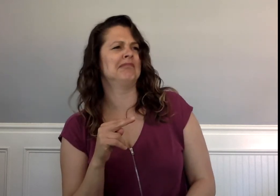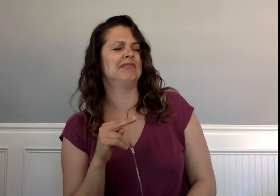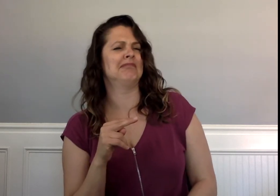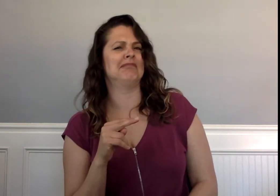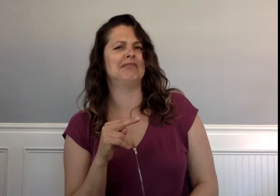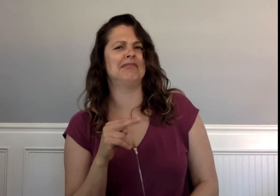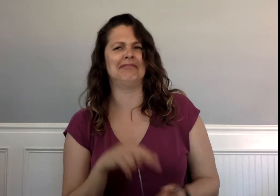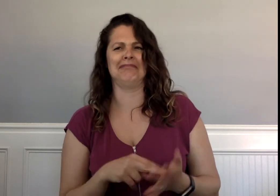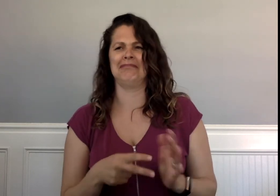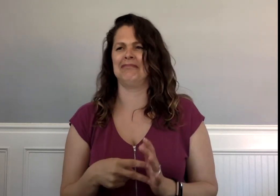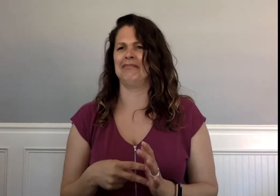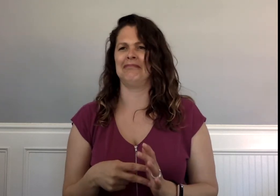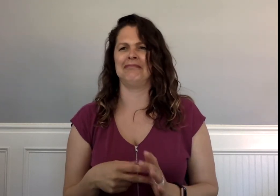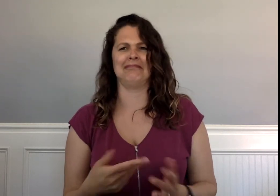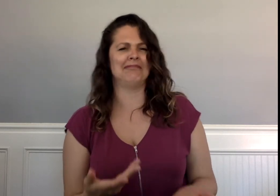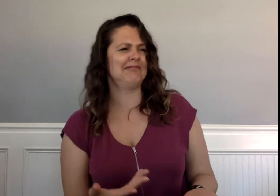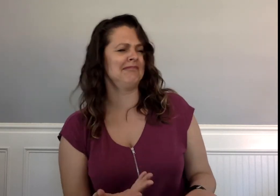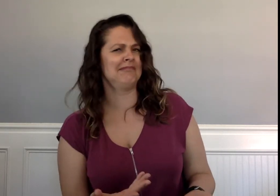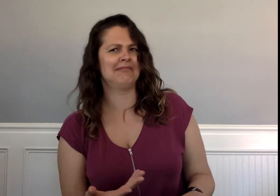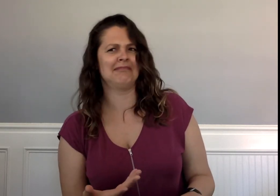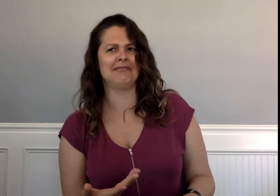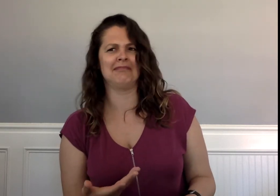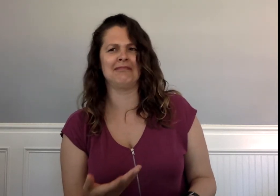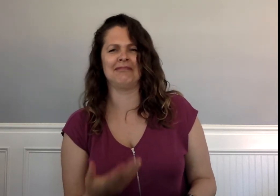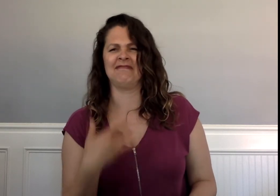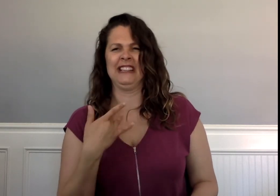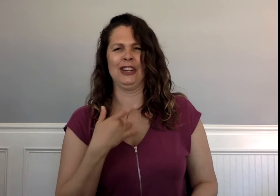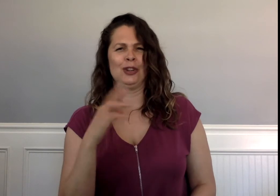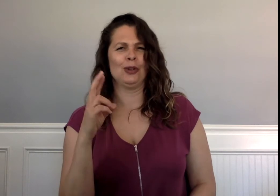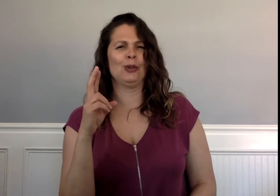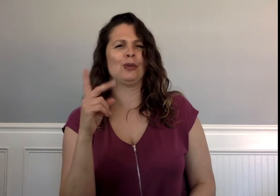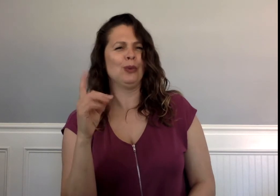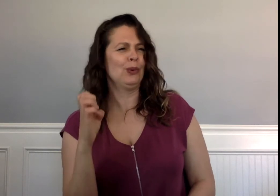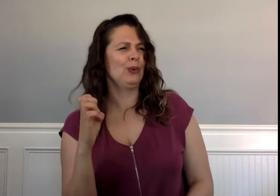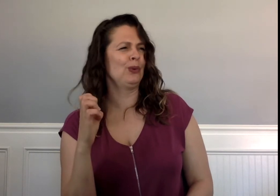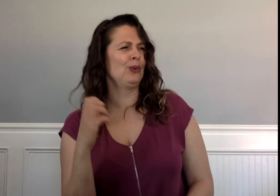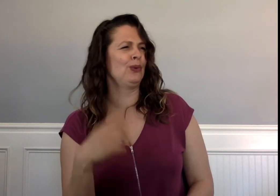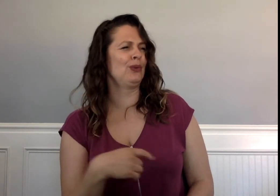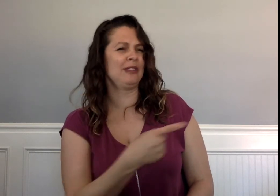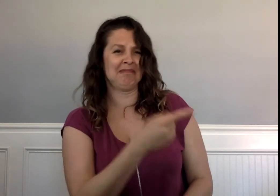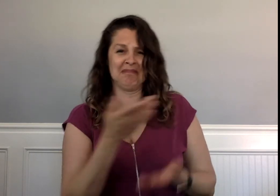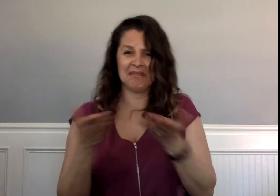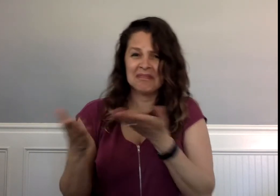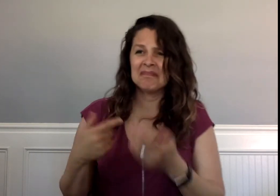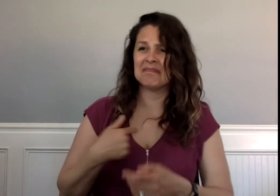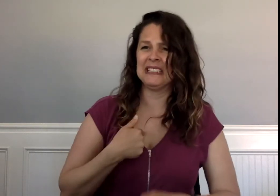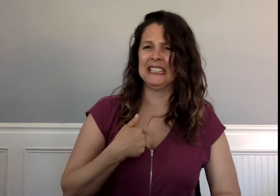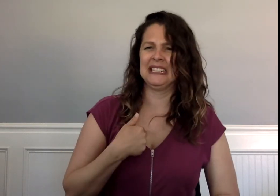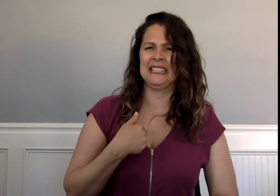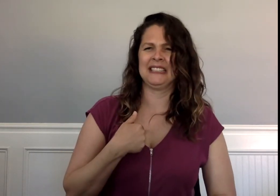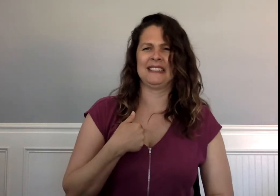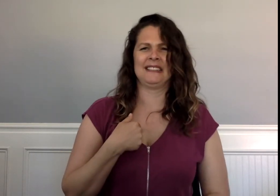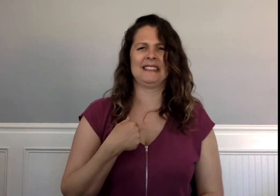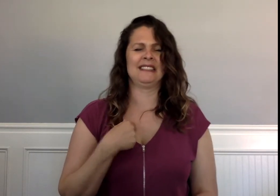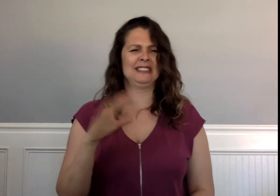That was rude. And she's Charlie's server?